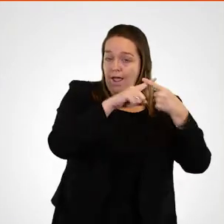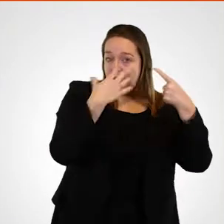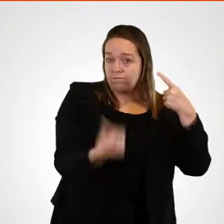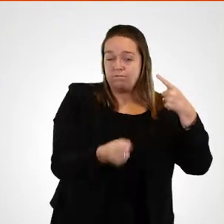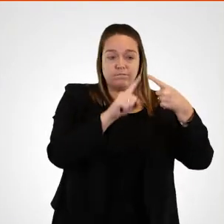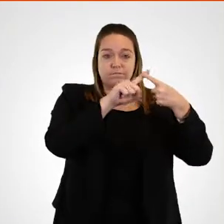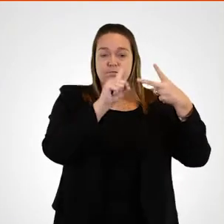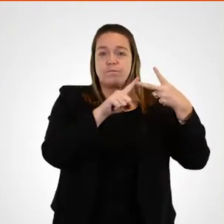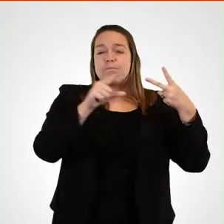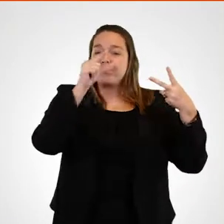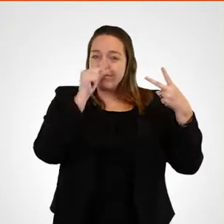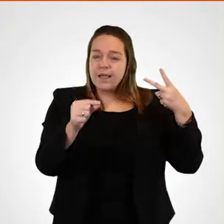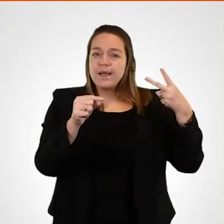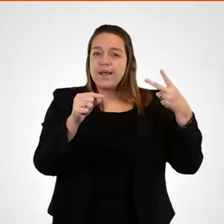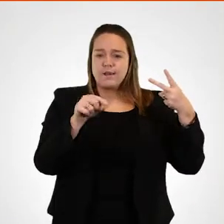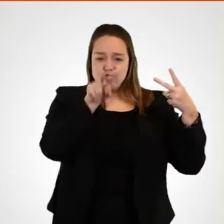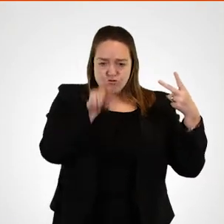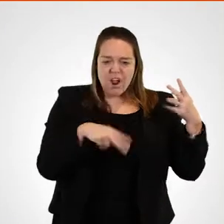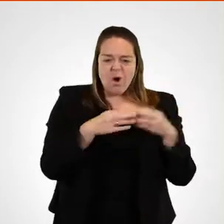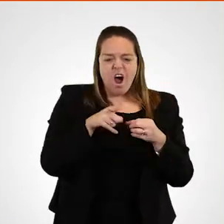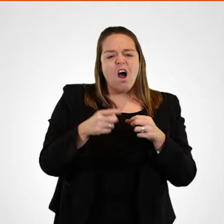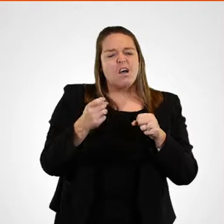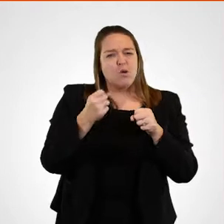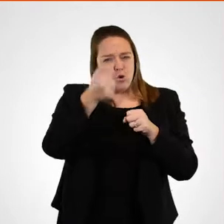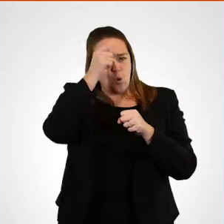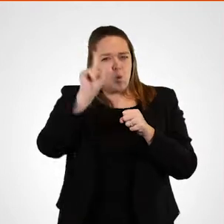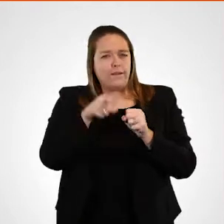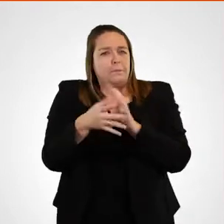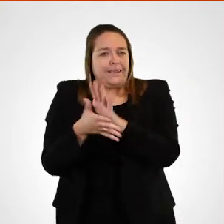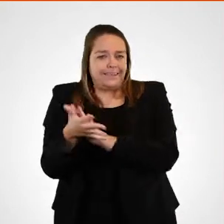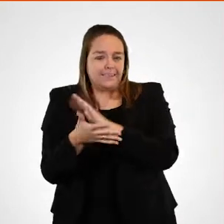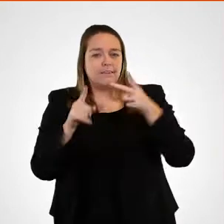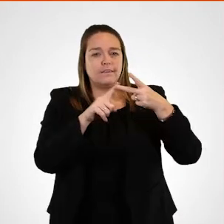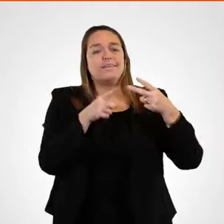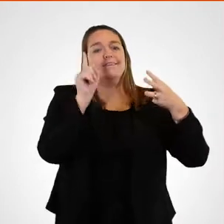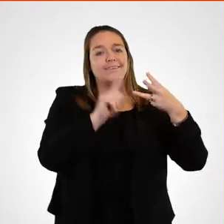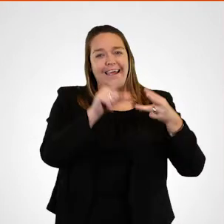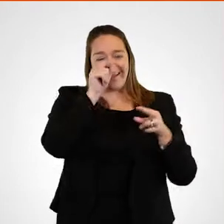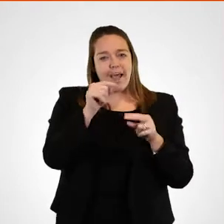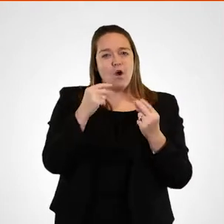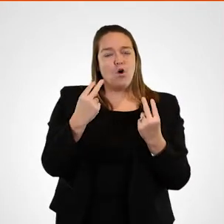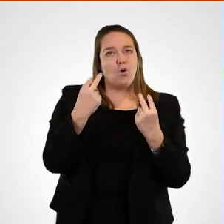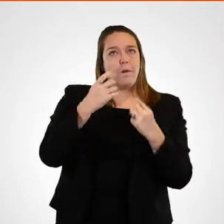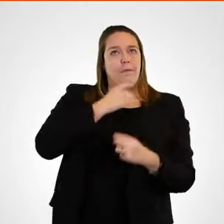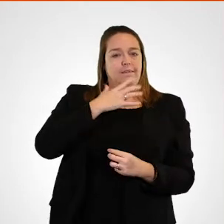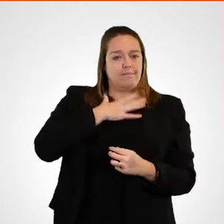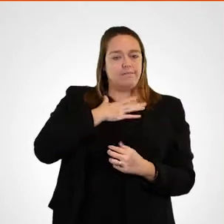they have the ability to make meaning from what they're reading and they have the ability to monitor their own thinking